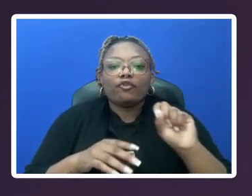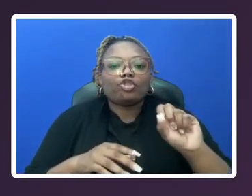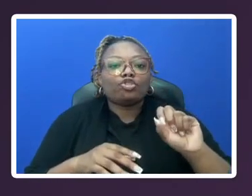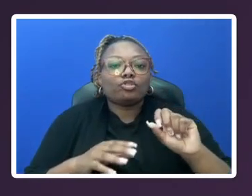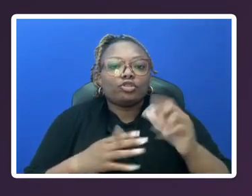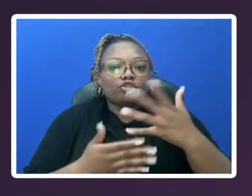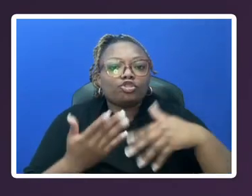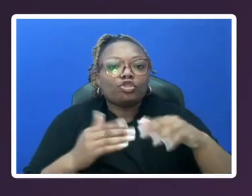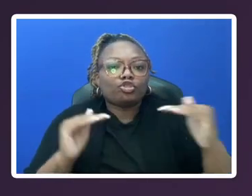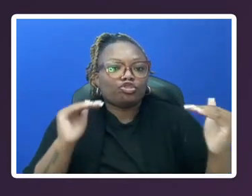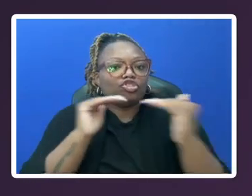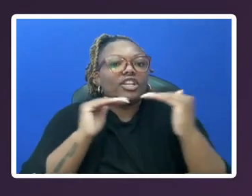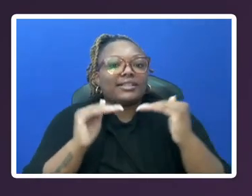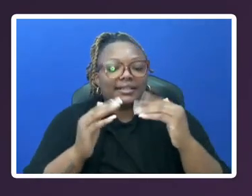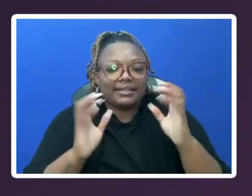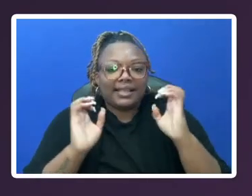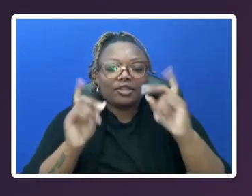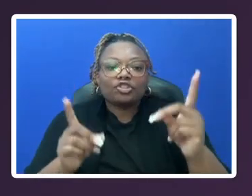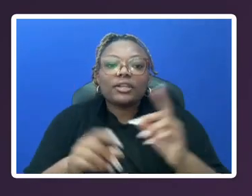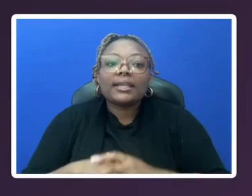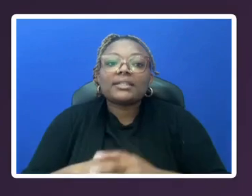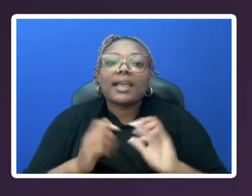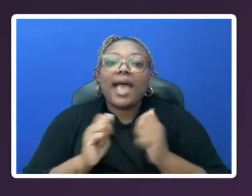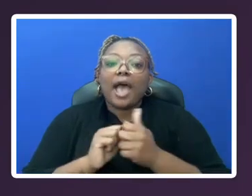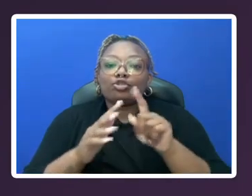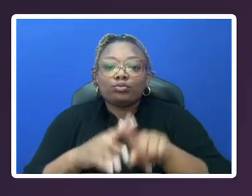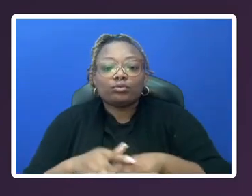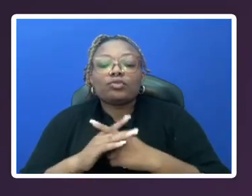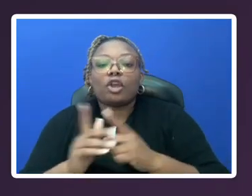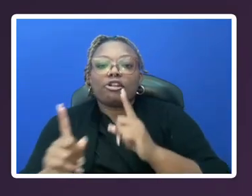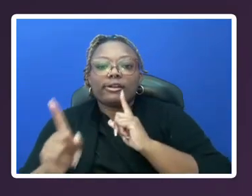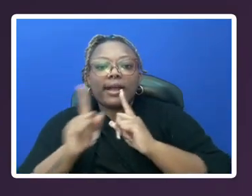facilitate critical conversations with your students. So, we really recommend